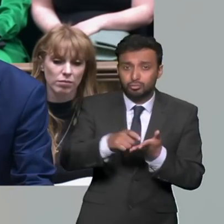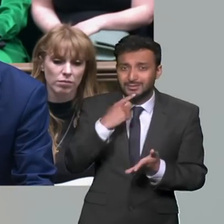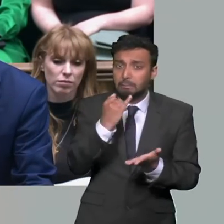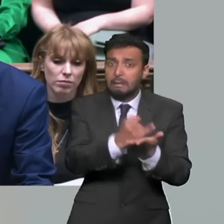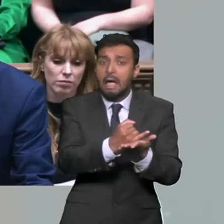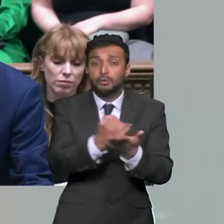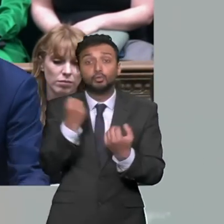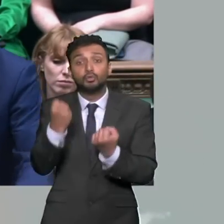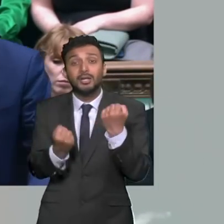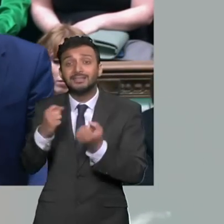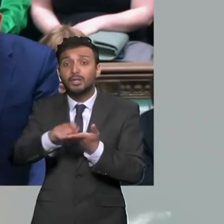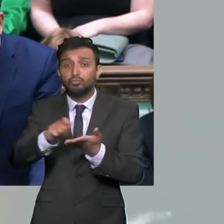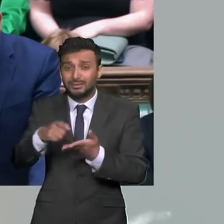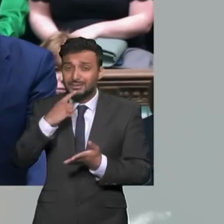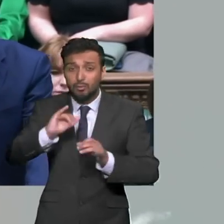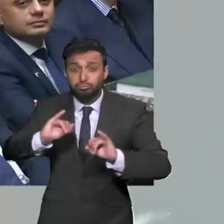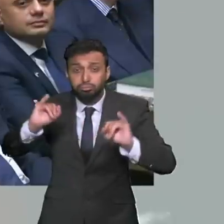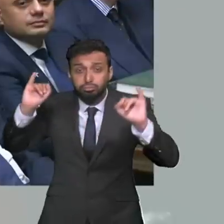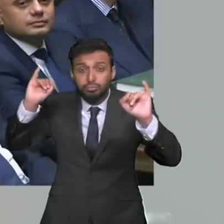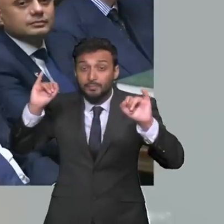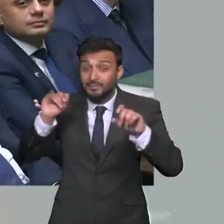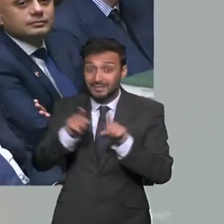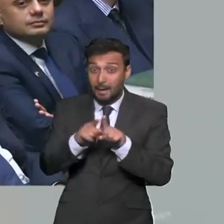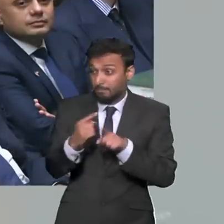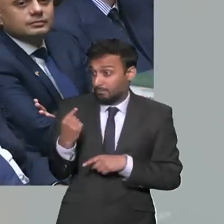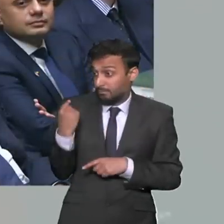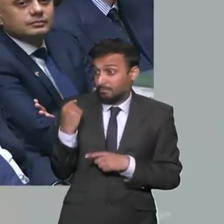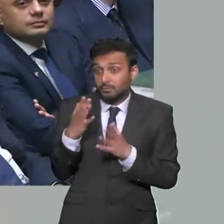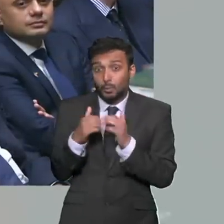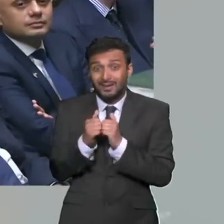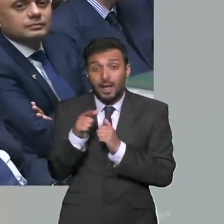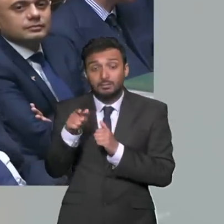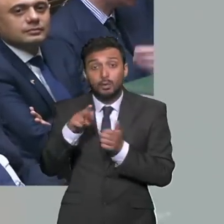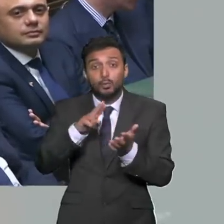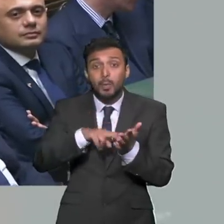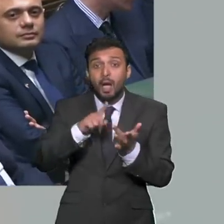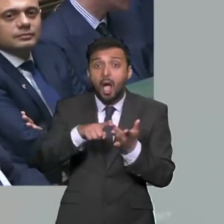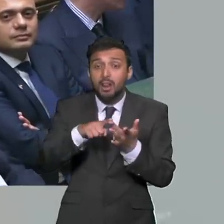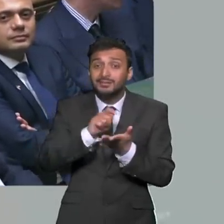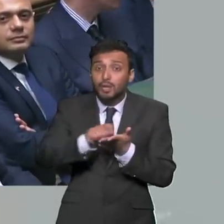and even this weekend the Health Secretary and the Northern Ireland Secretary opposed it.